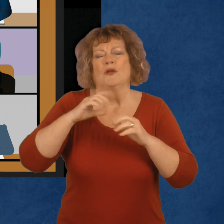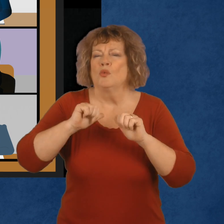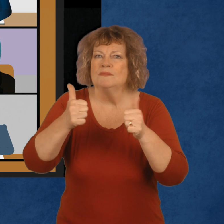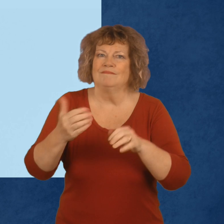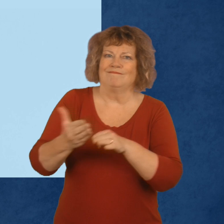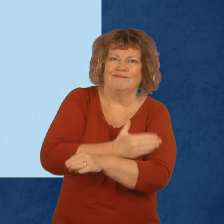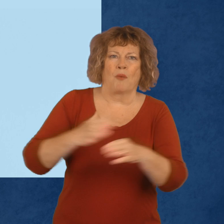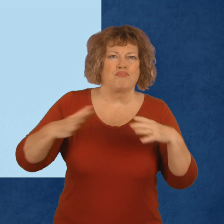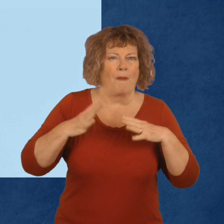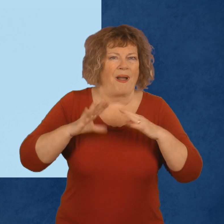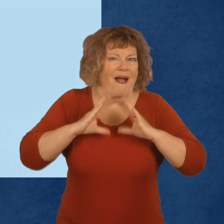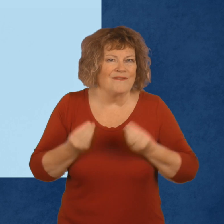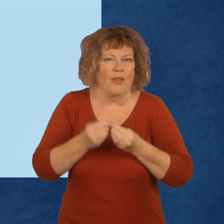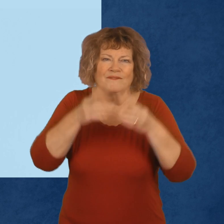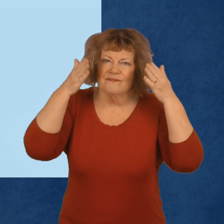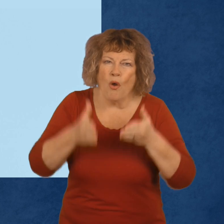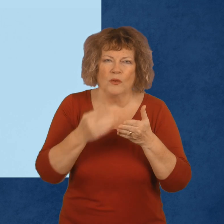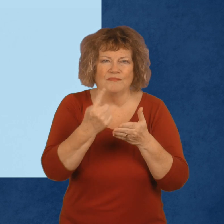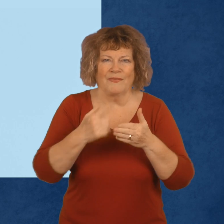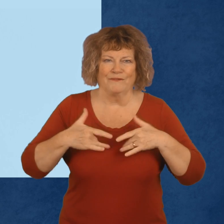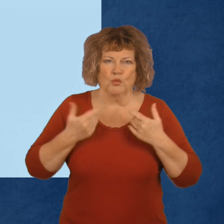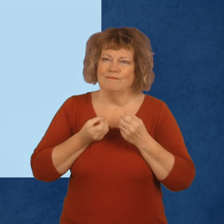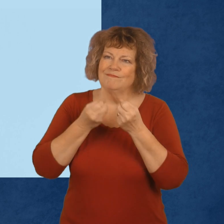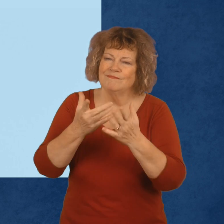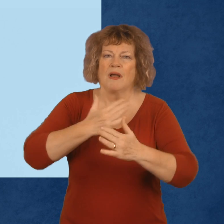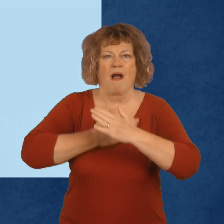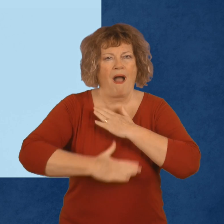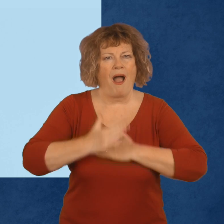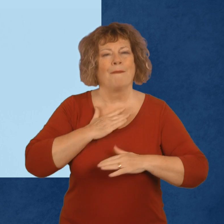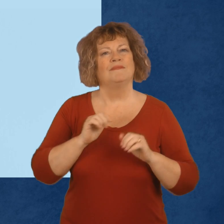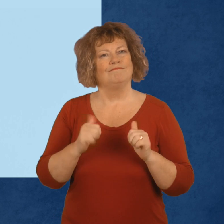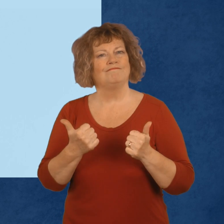The length of the hearing depends on the type of case. If the hearing is a long one,